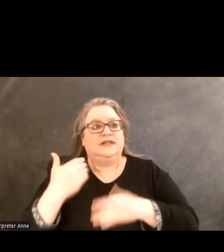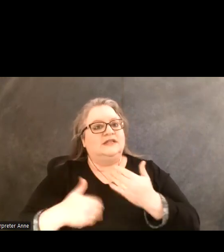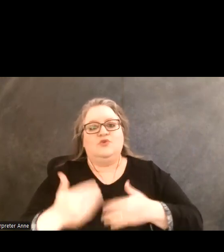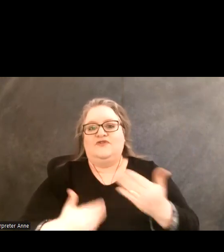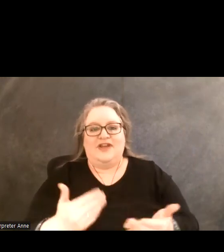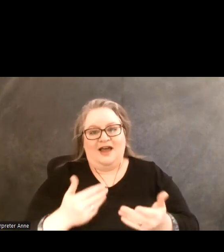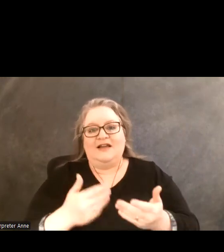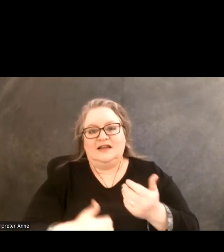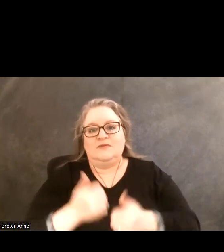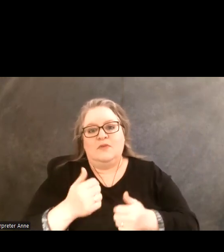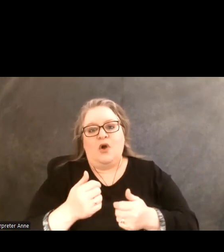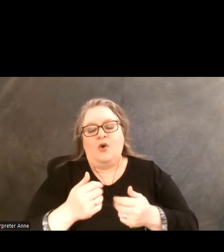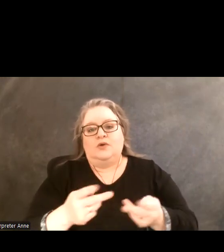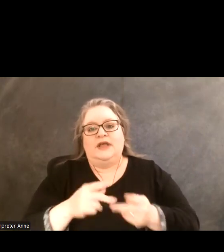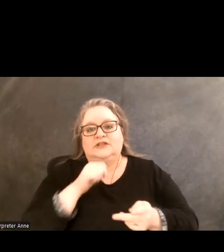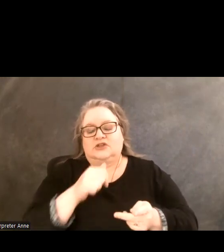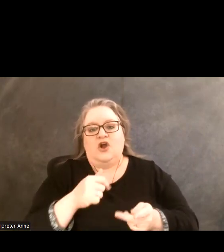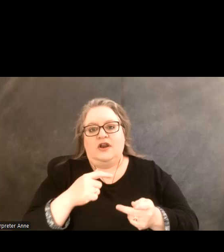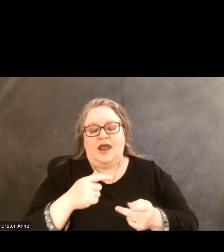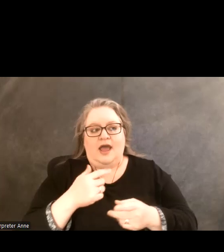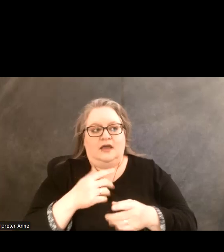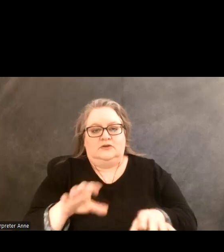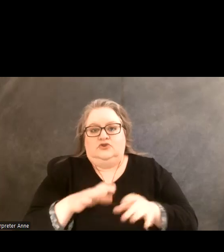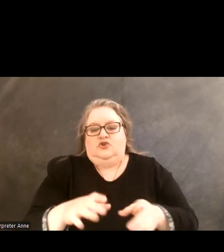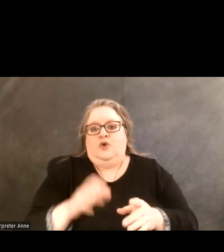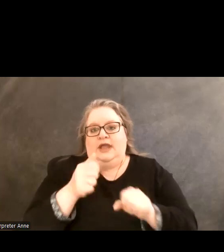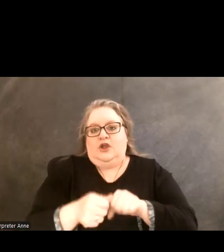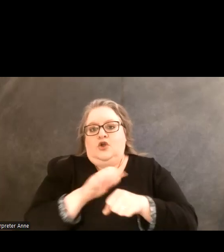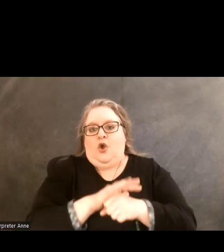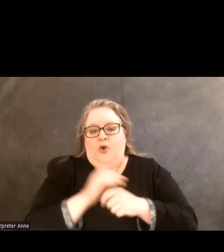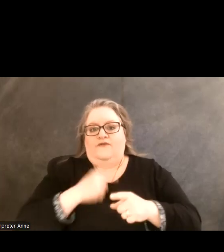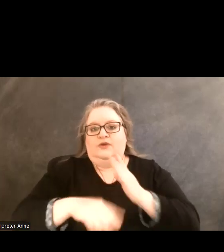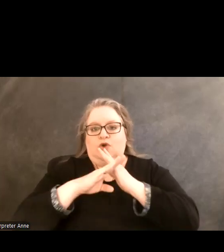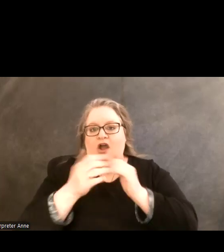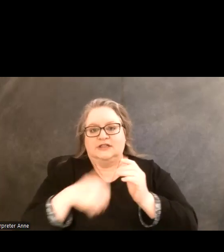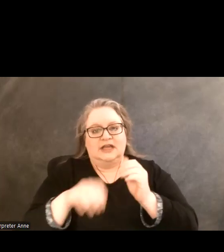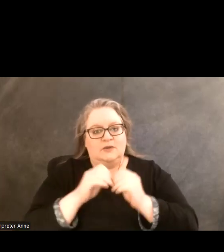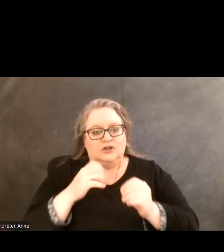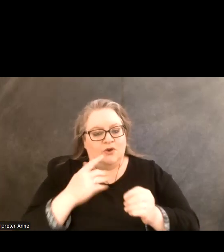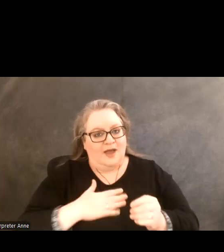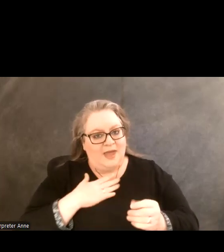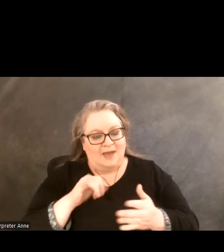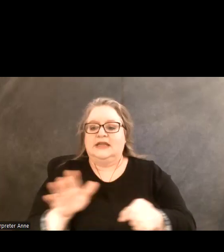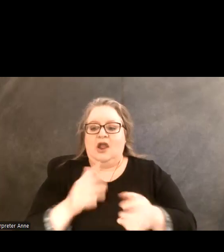places or not taking COVID precautions anymore. So I'm very happy I was able to find a way to do this work entirely